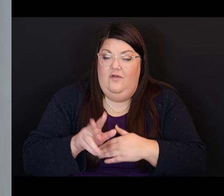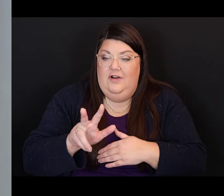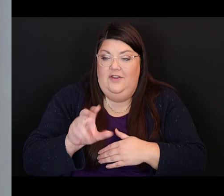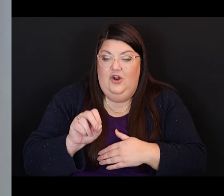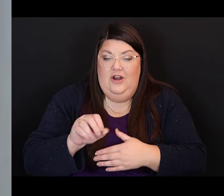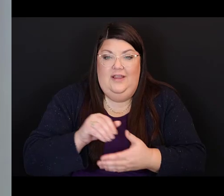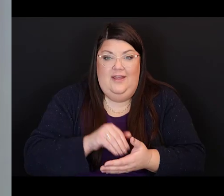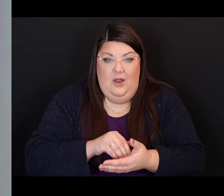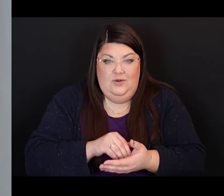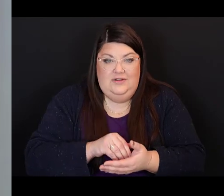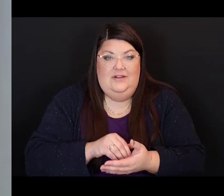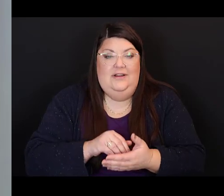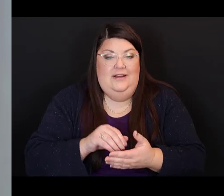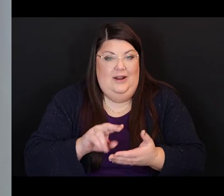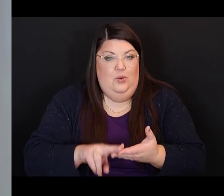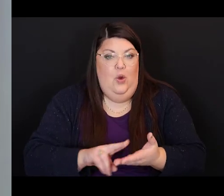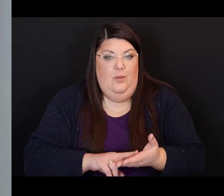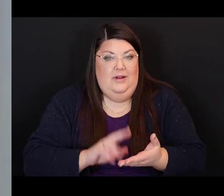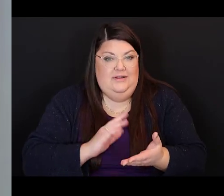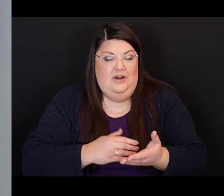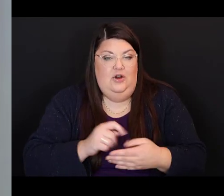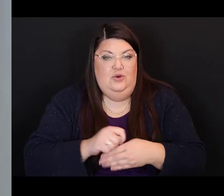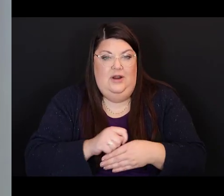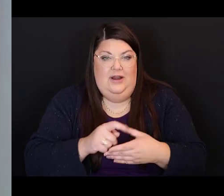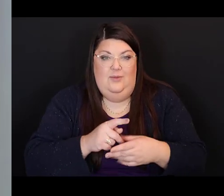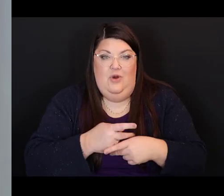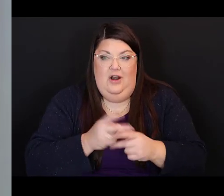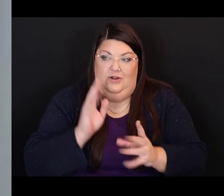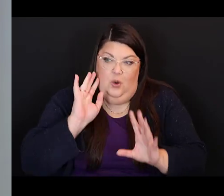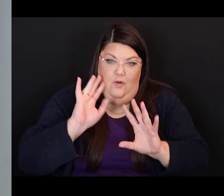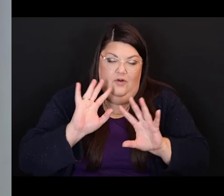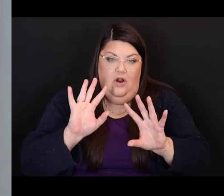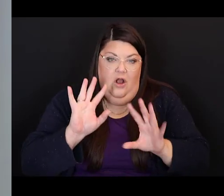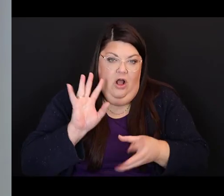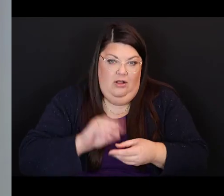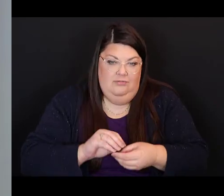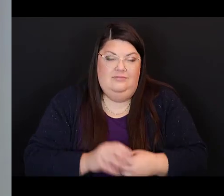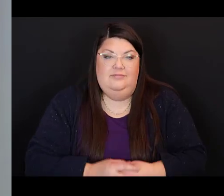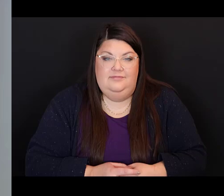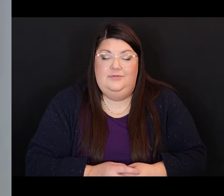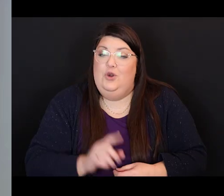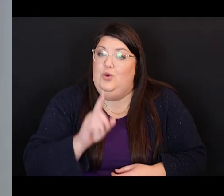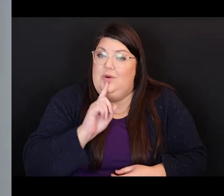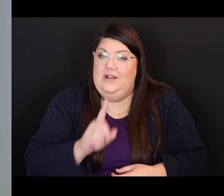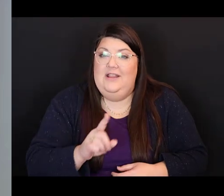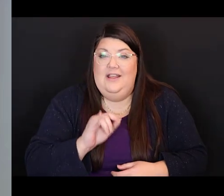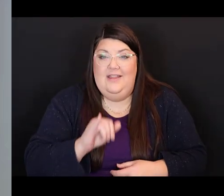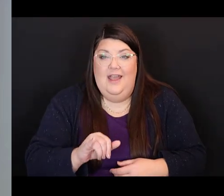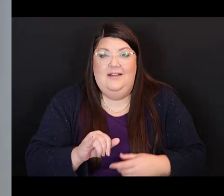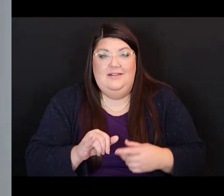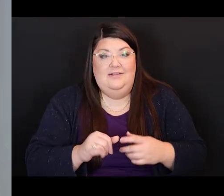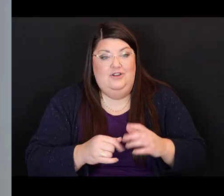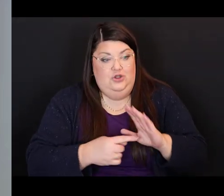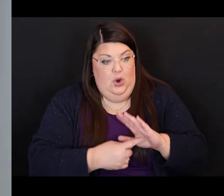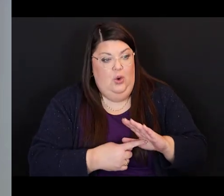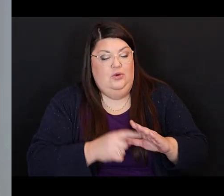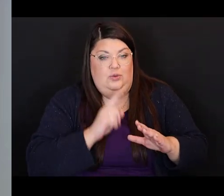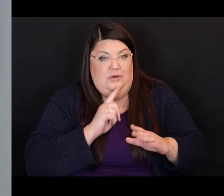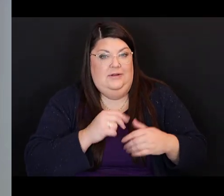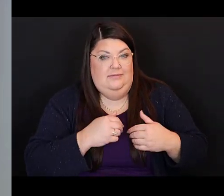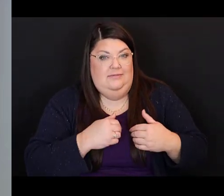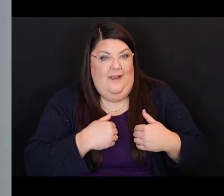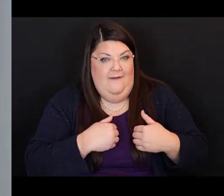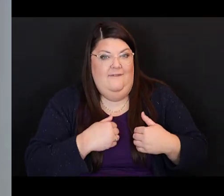enrollments in our training products overall. So, this is definitely tapping into a need.